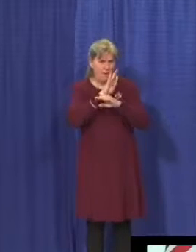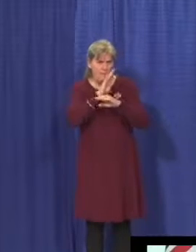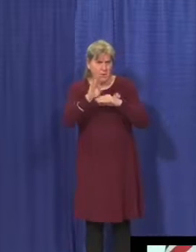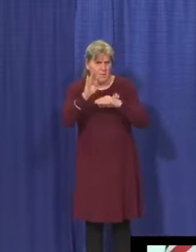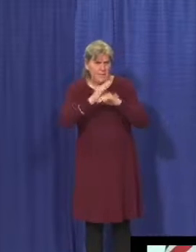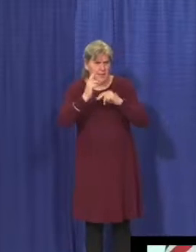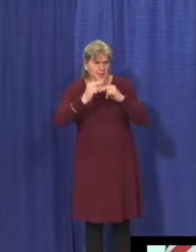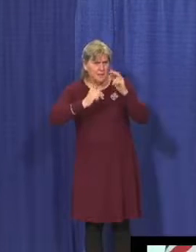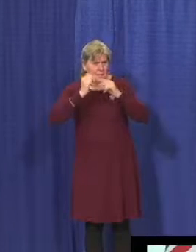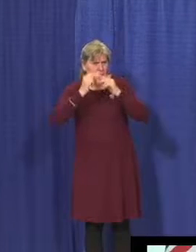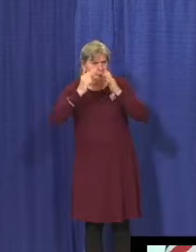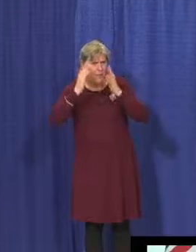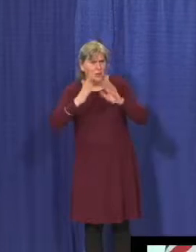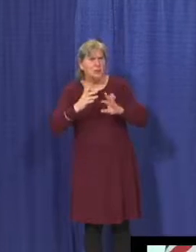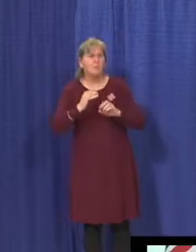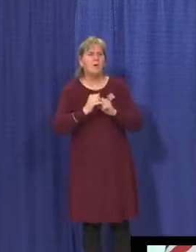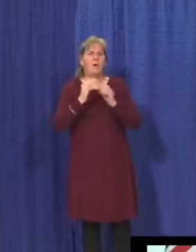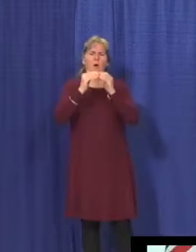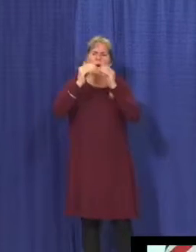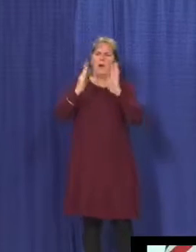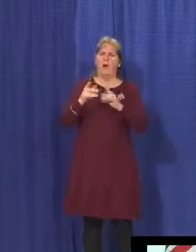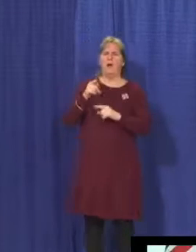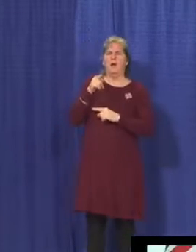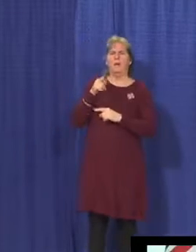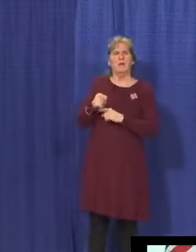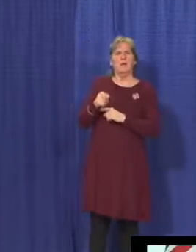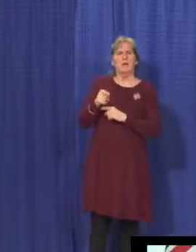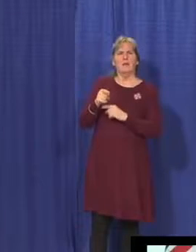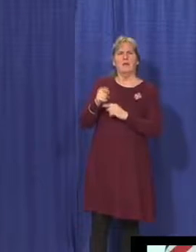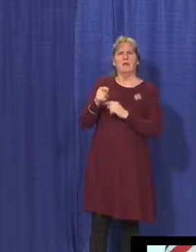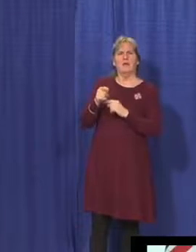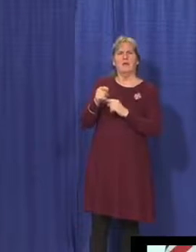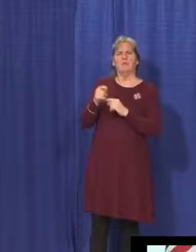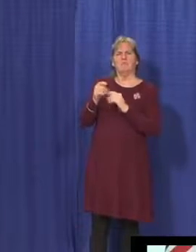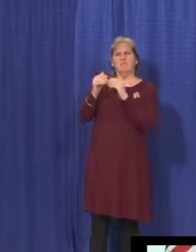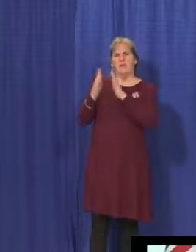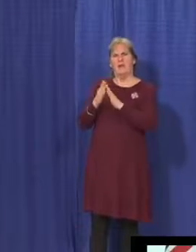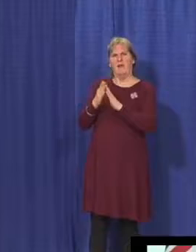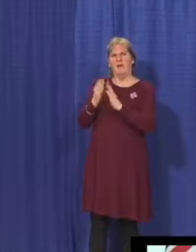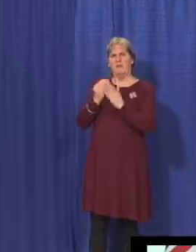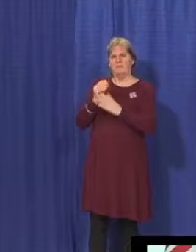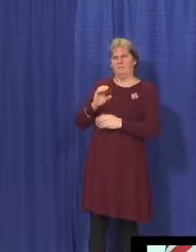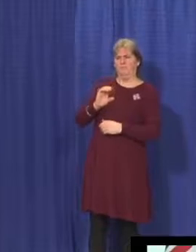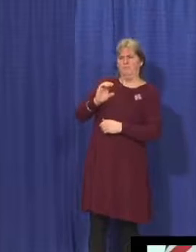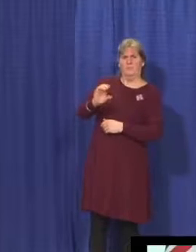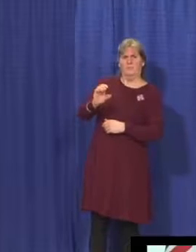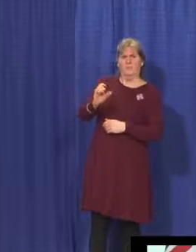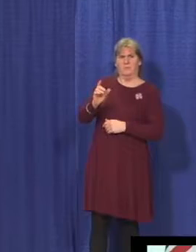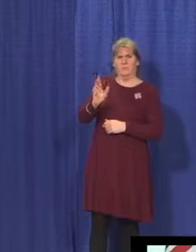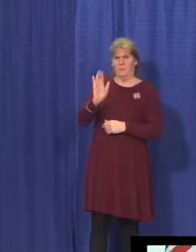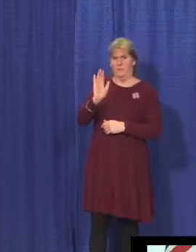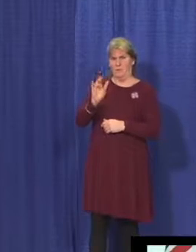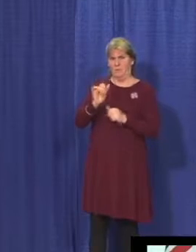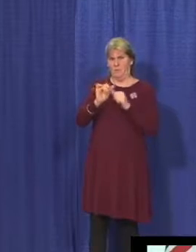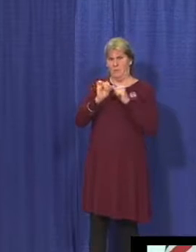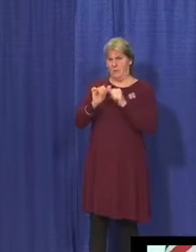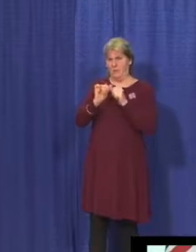This money will go to private developers, and these housing initiatives that will get this money, they are going to